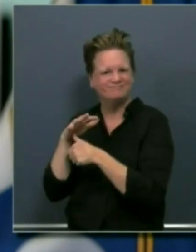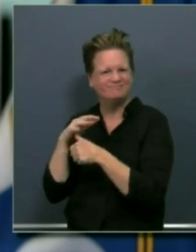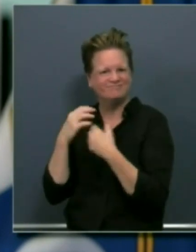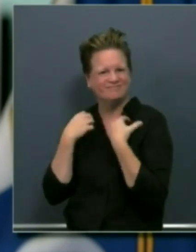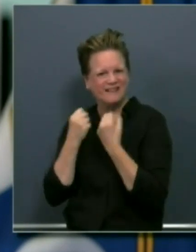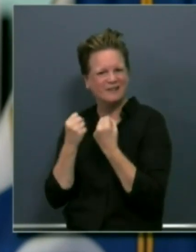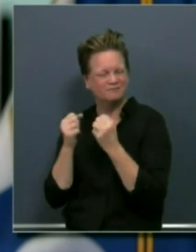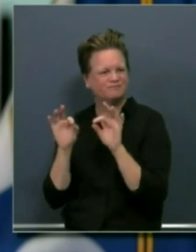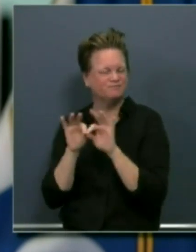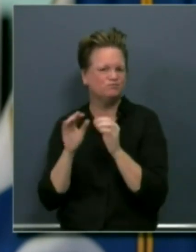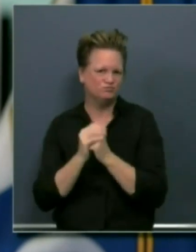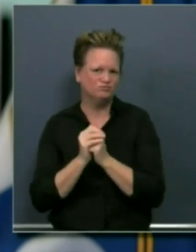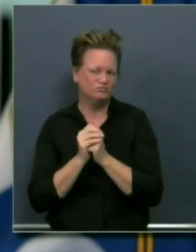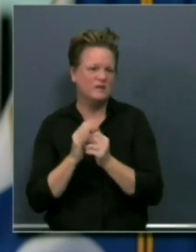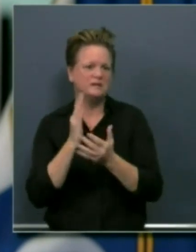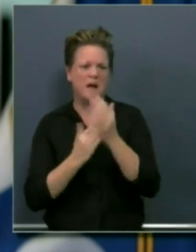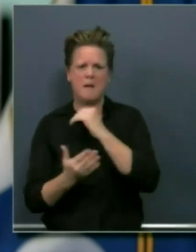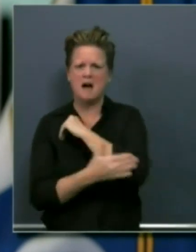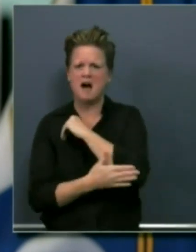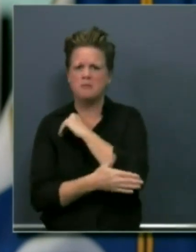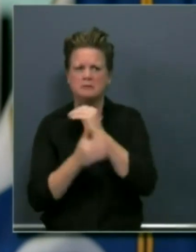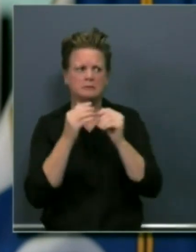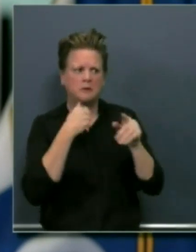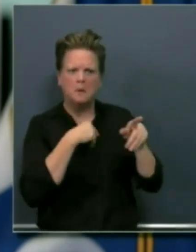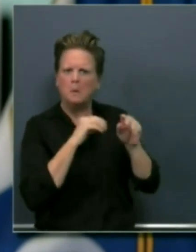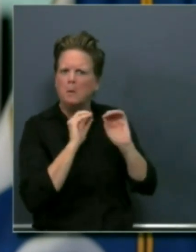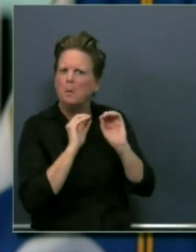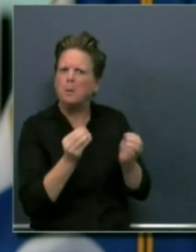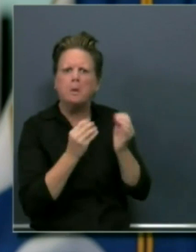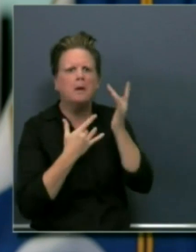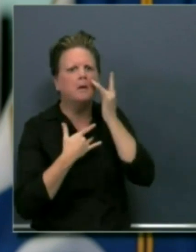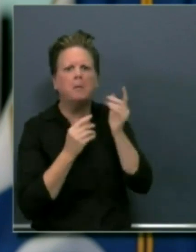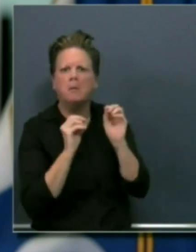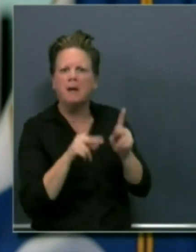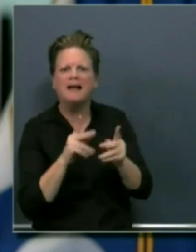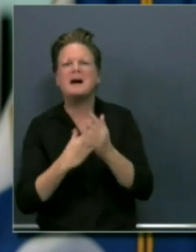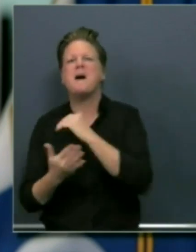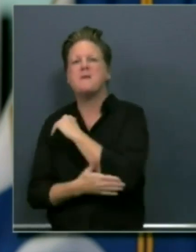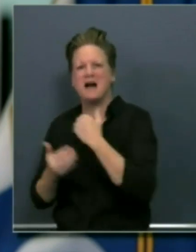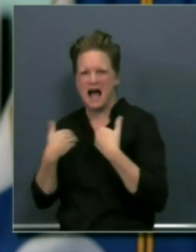RESPECT WE'RE NOT IDEOLOGUES IN TERMS OF THE ENGAGEMENT. WE RECOGNIZE. NO 2 COUNTIES ARE